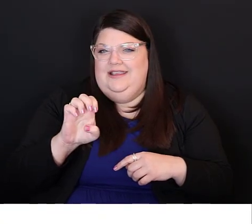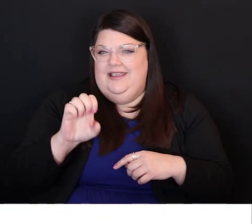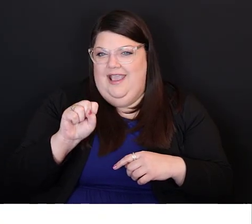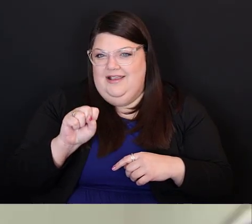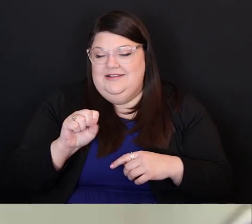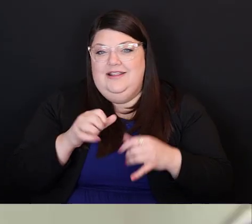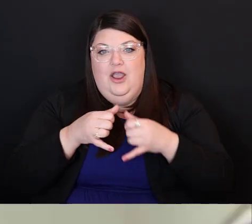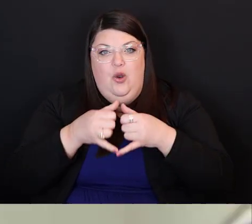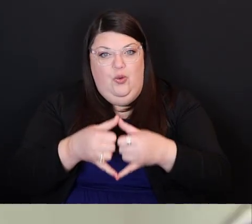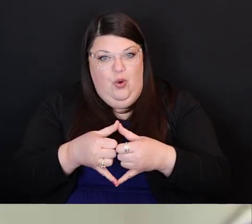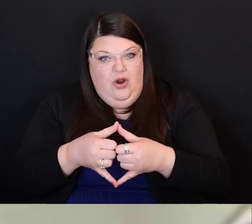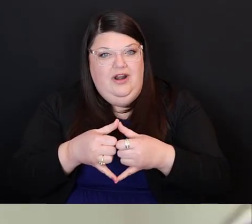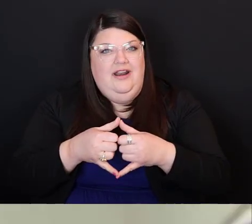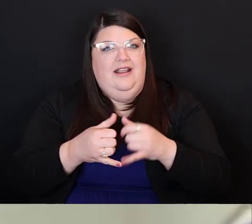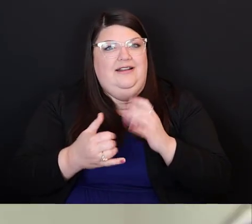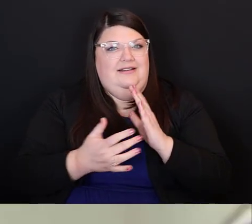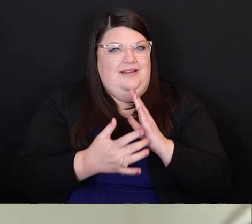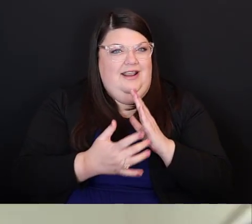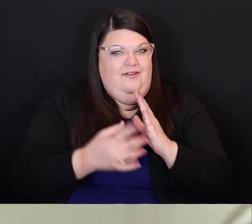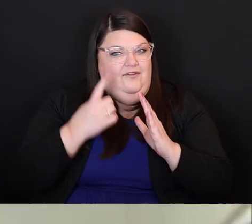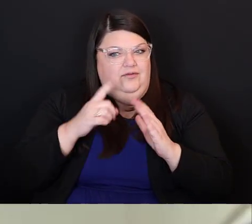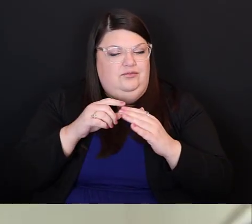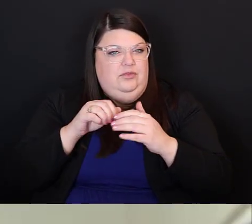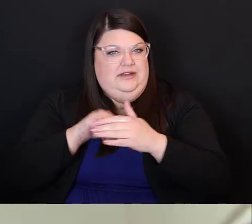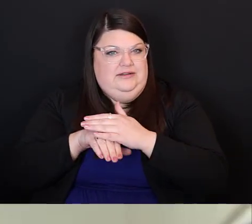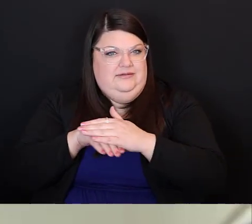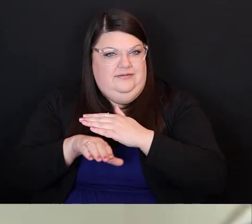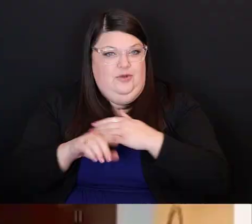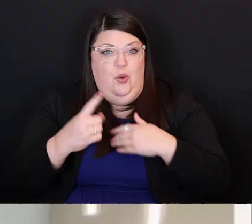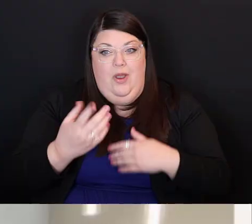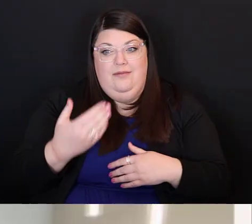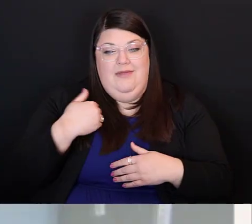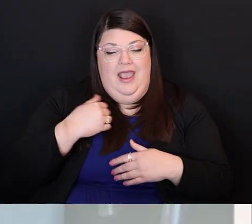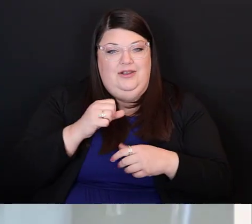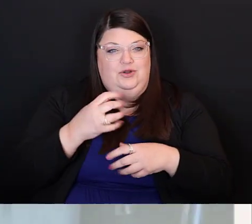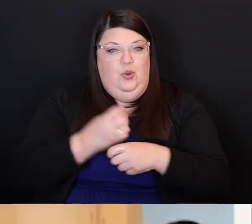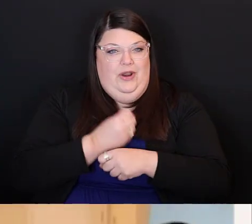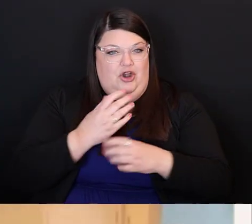Tech 1 past winner is this company called Lotus that has a ring that lets you